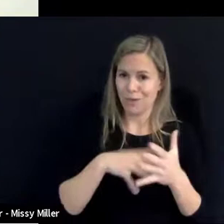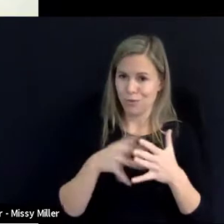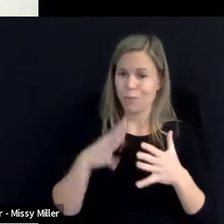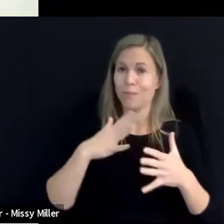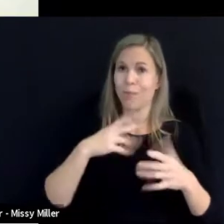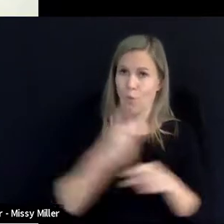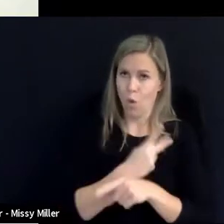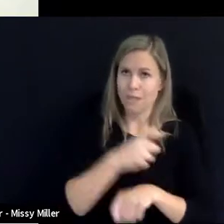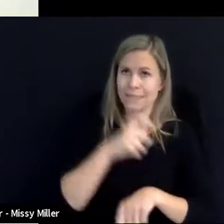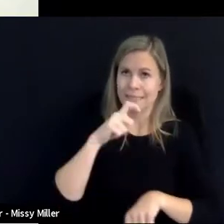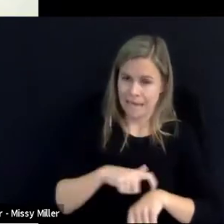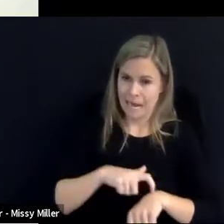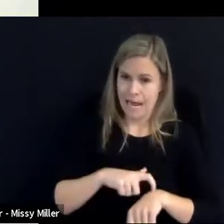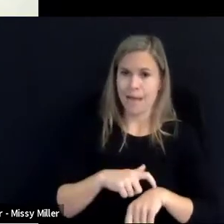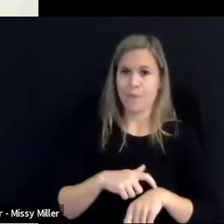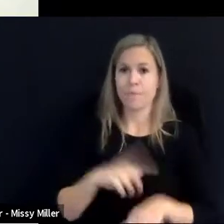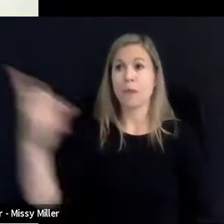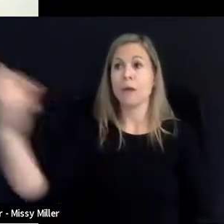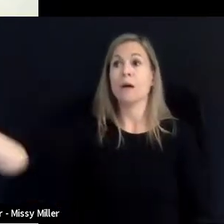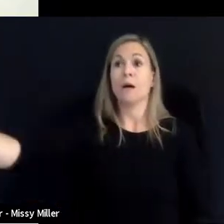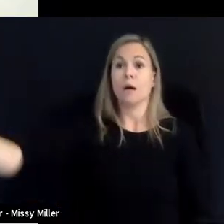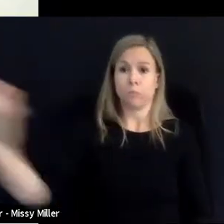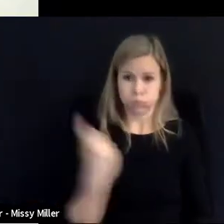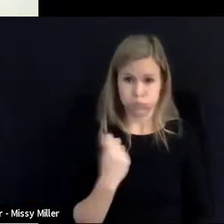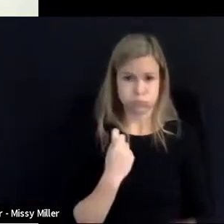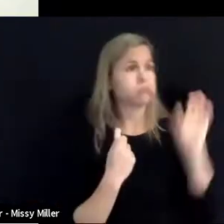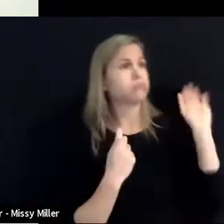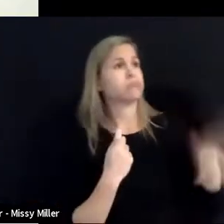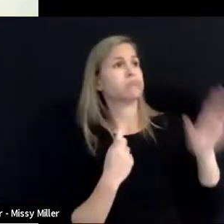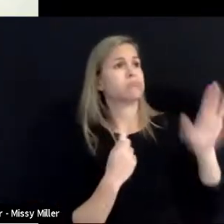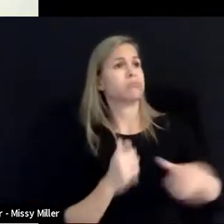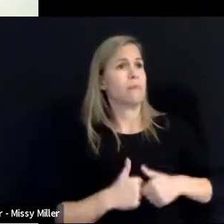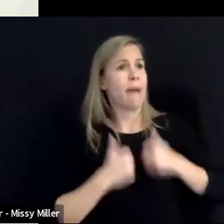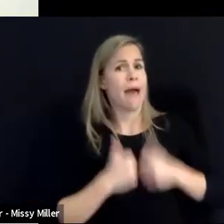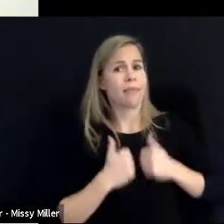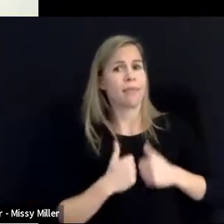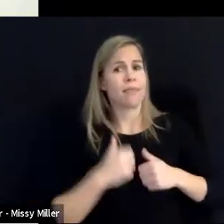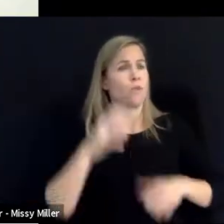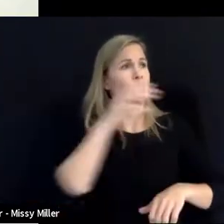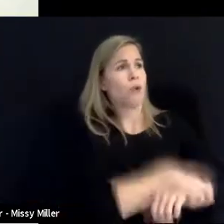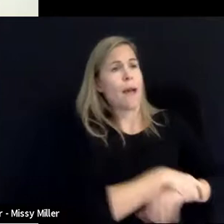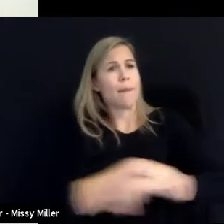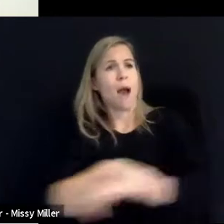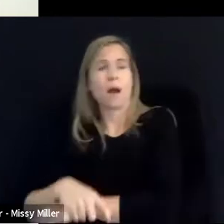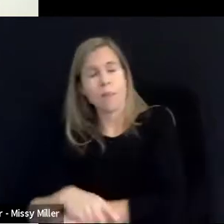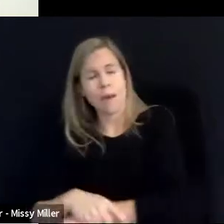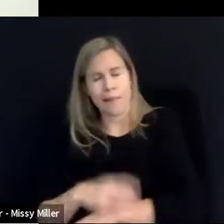I mean, he would come and find me, and he find me and he'd grabbed my arms out, no, he wants a bath, doesn't he?